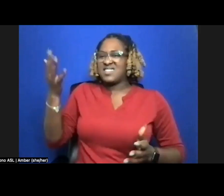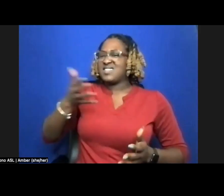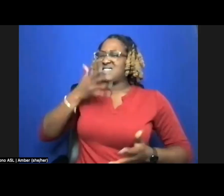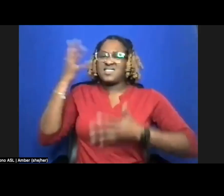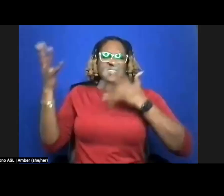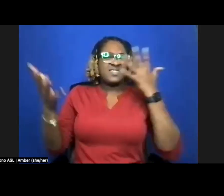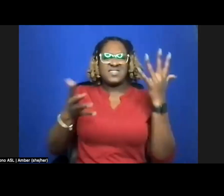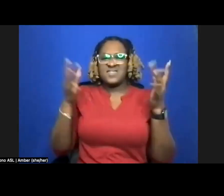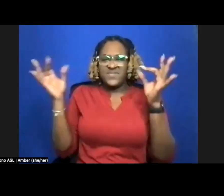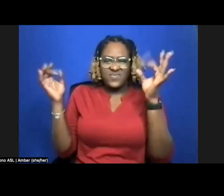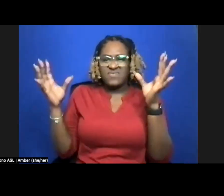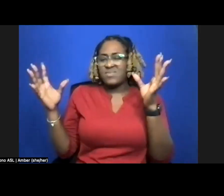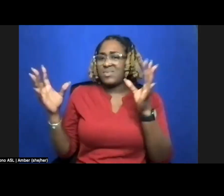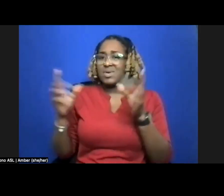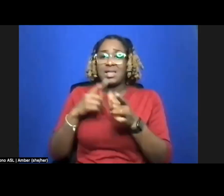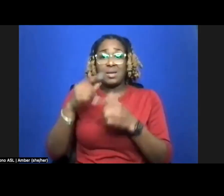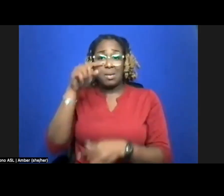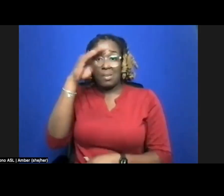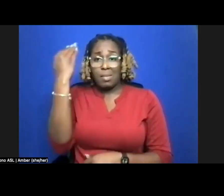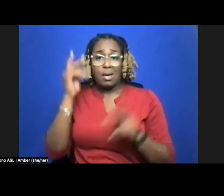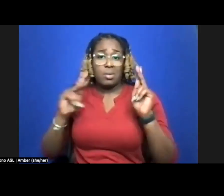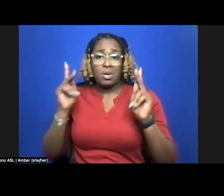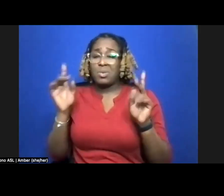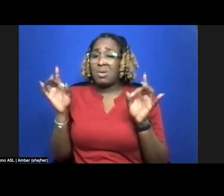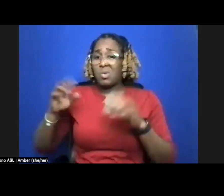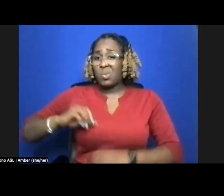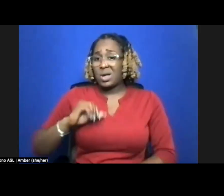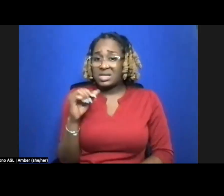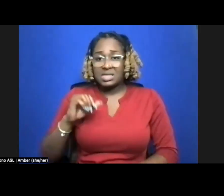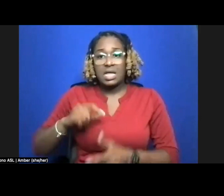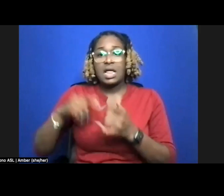Black folks despise waste. the last drops of Crown Peach in the